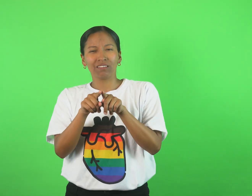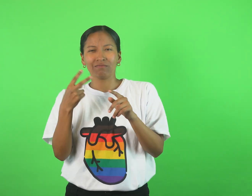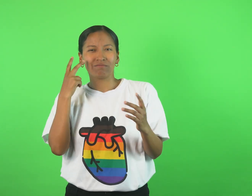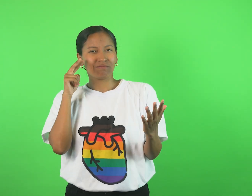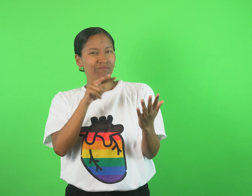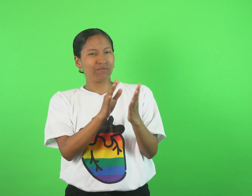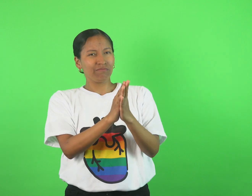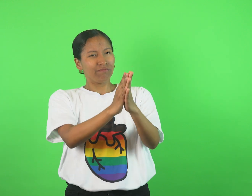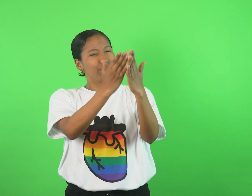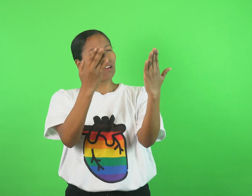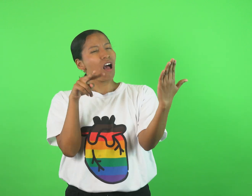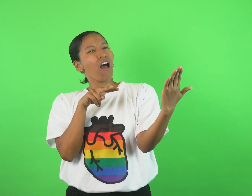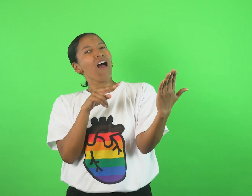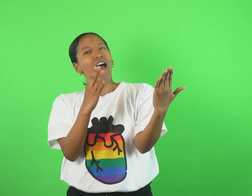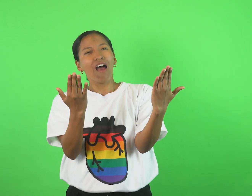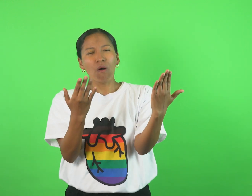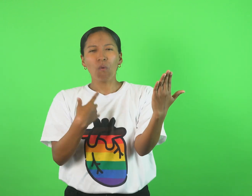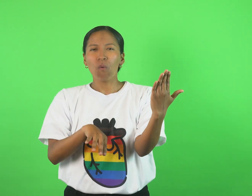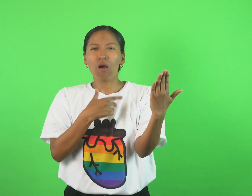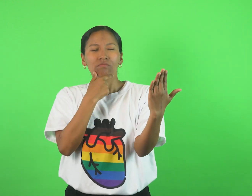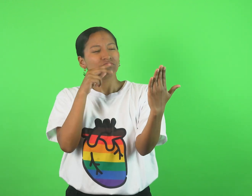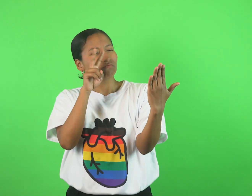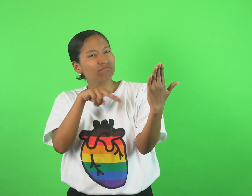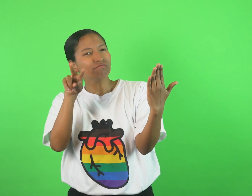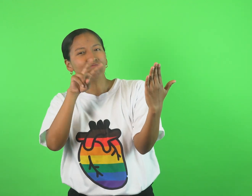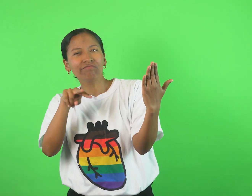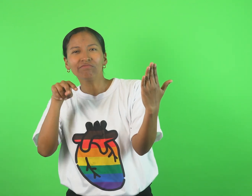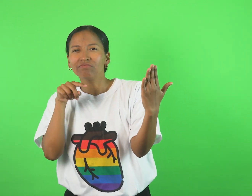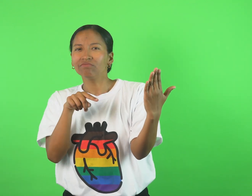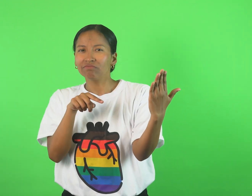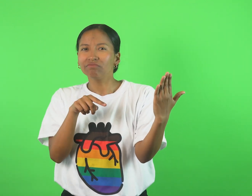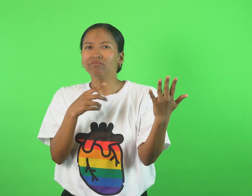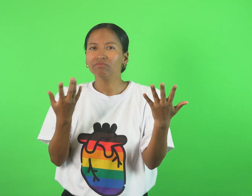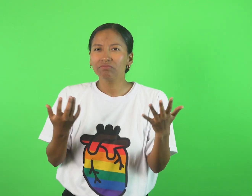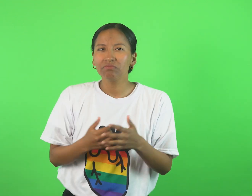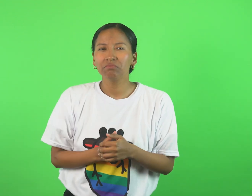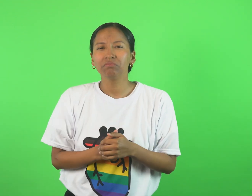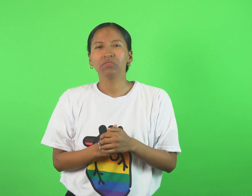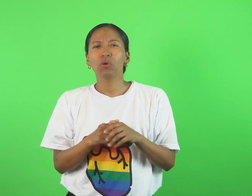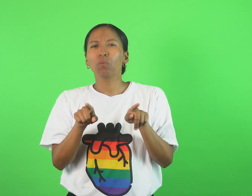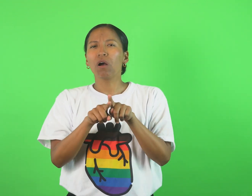is like opening an incredible book